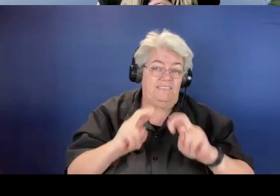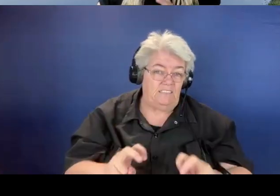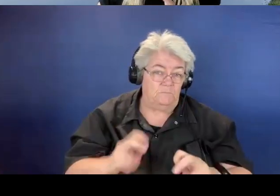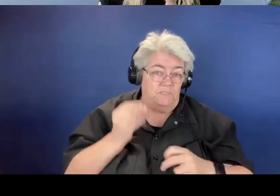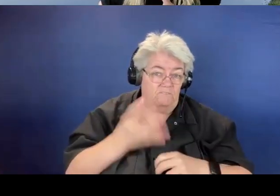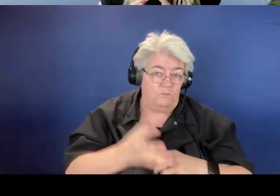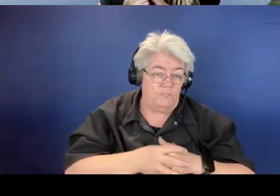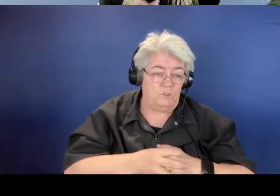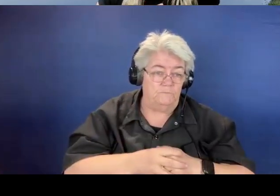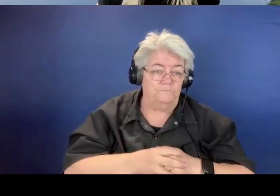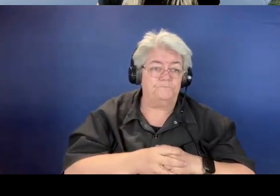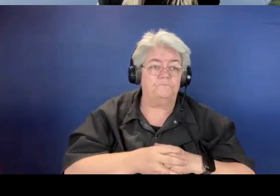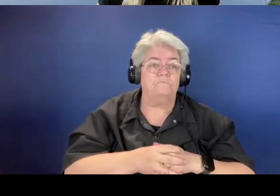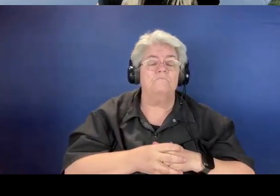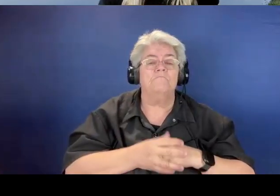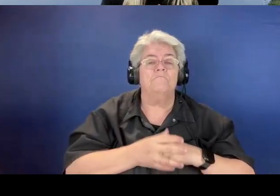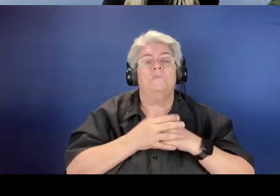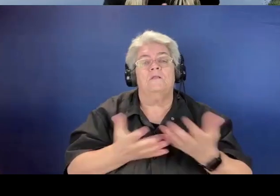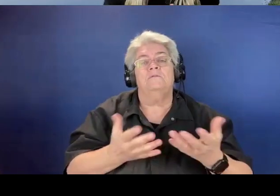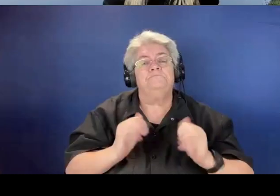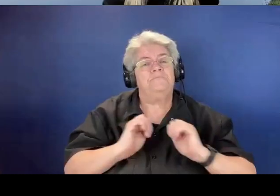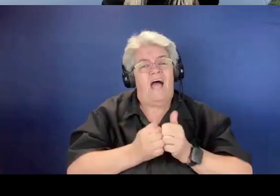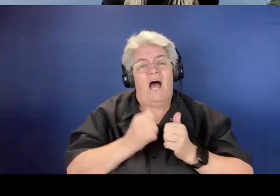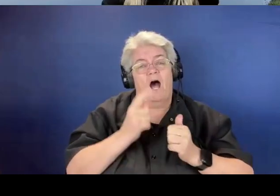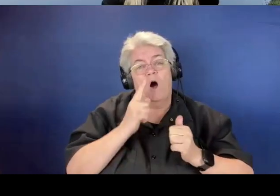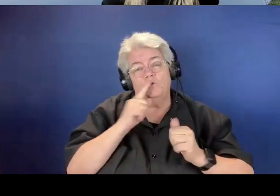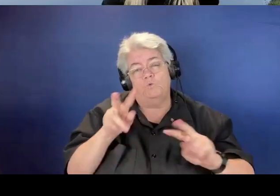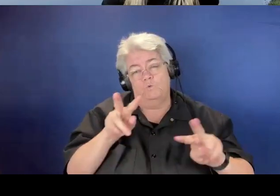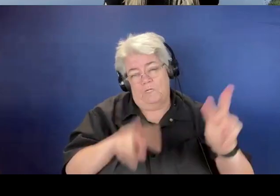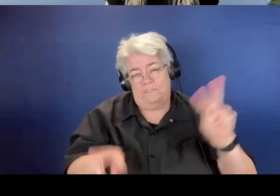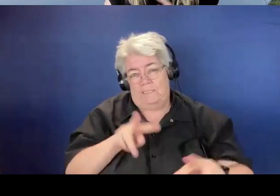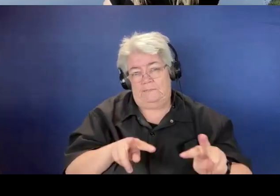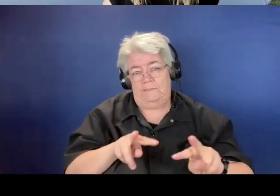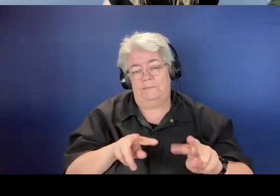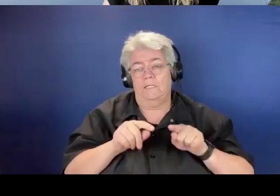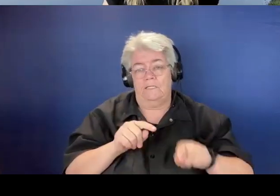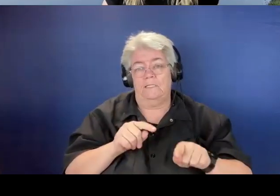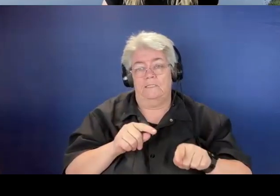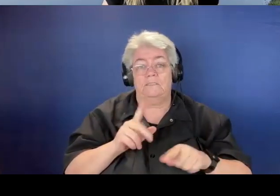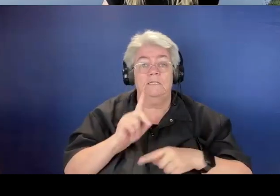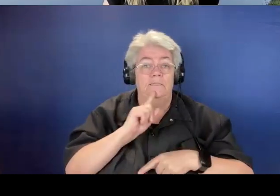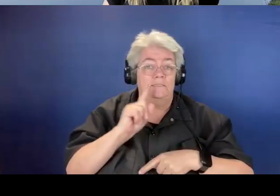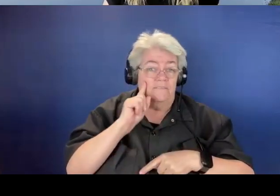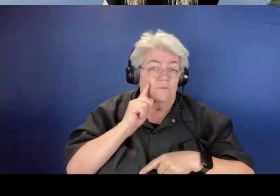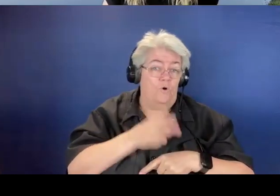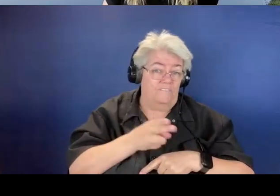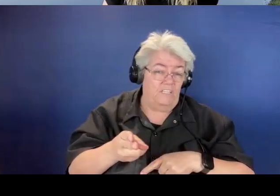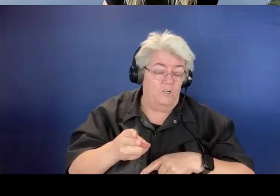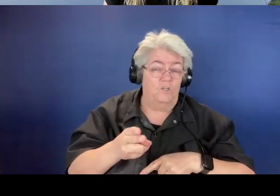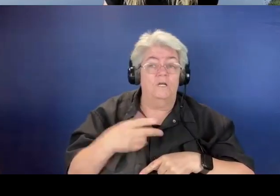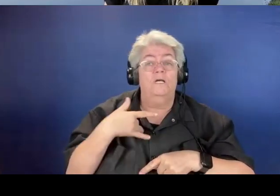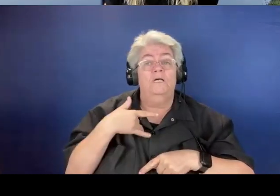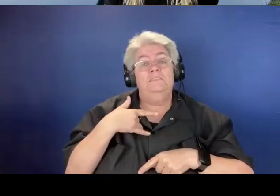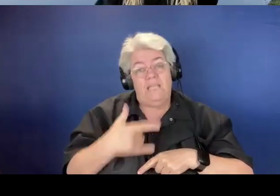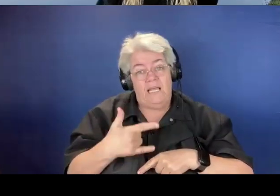When you're talking about assessment with children who are deaf and hard of hearing, it's pretty typical for assessment with children who have